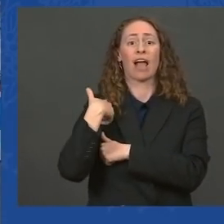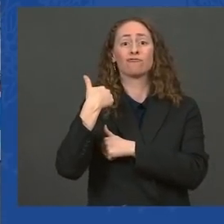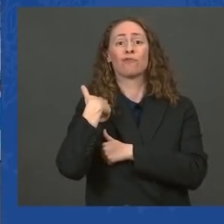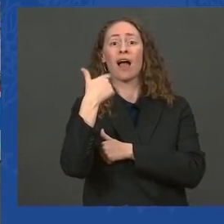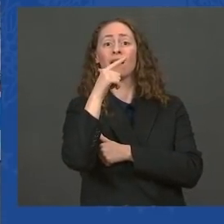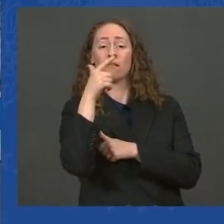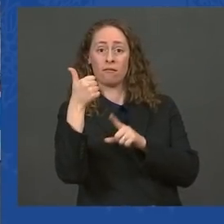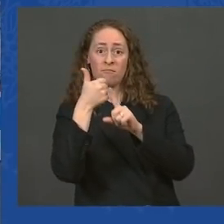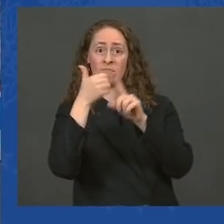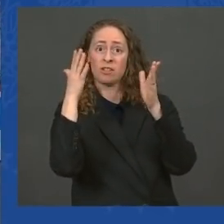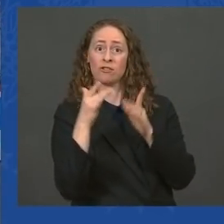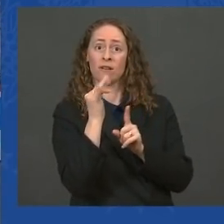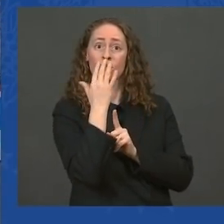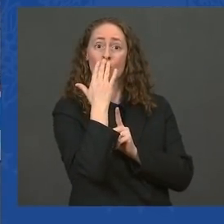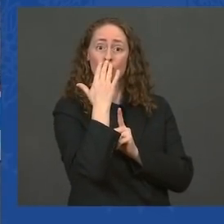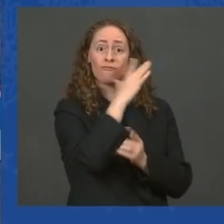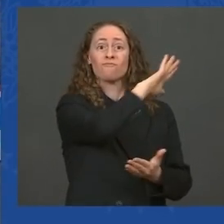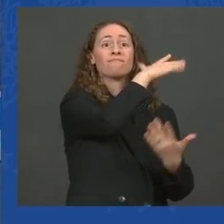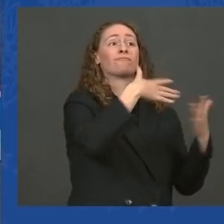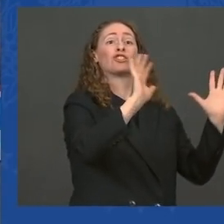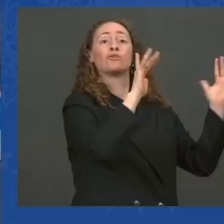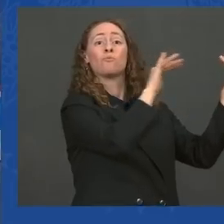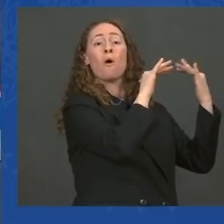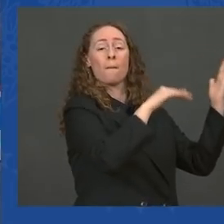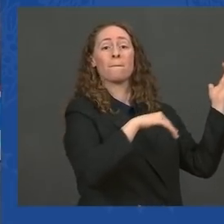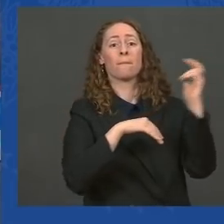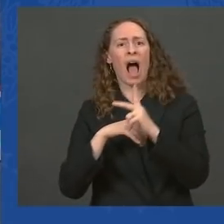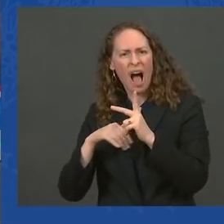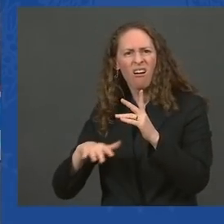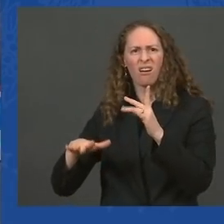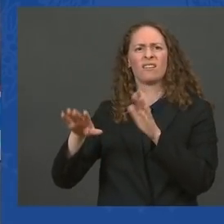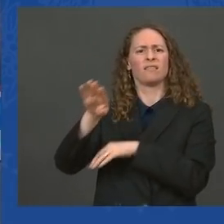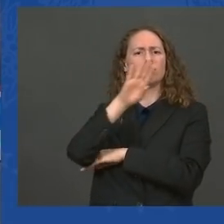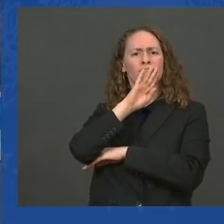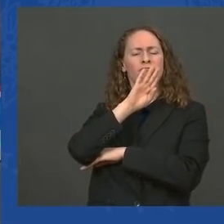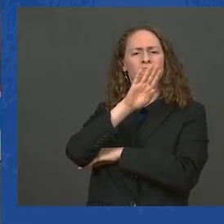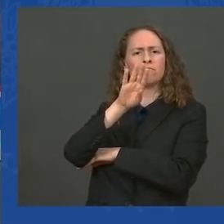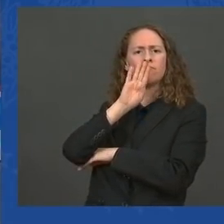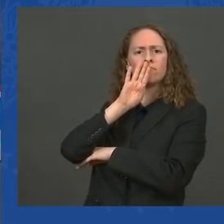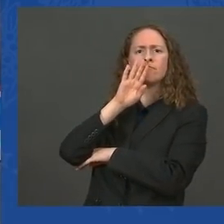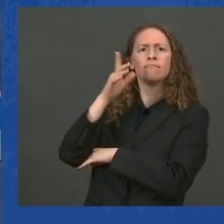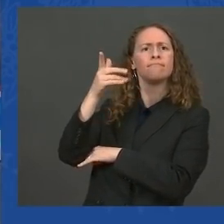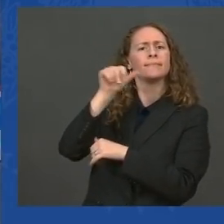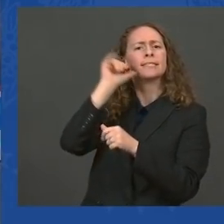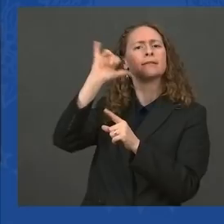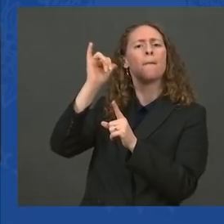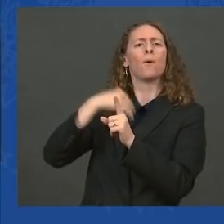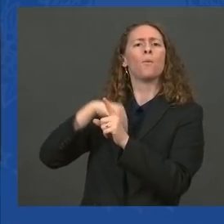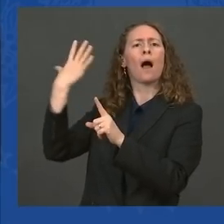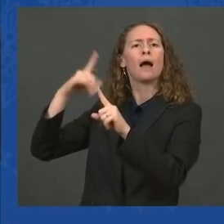This bill will help us understand how this happened, keep better records, expose the facts to the light of day,